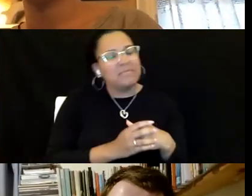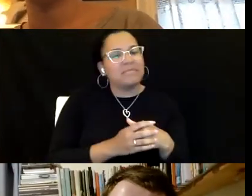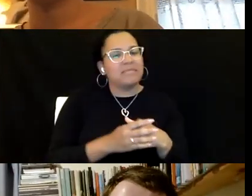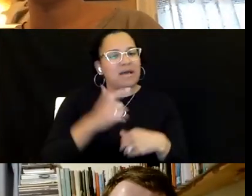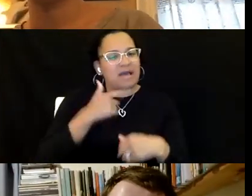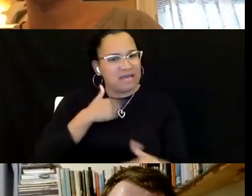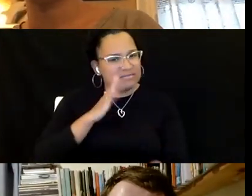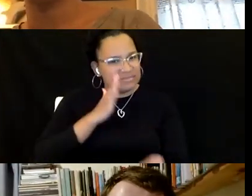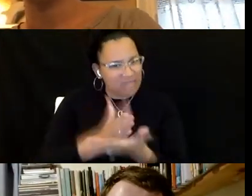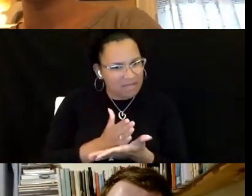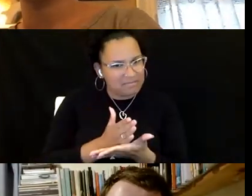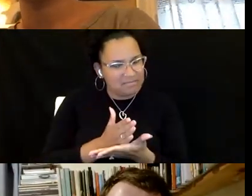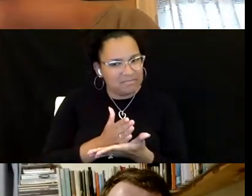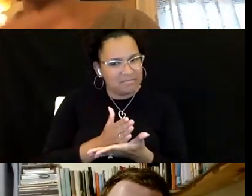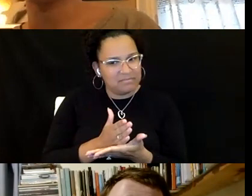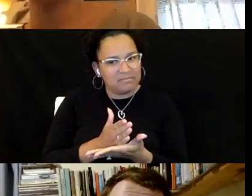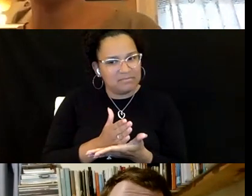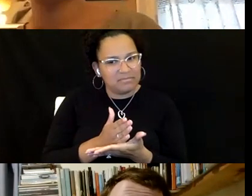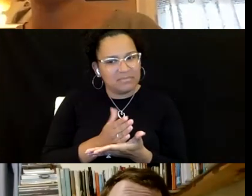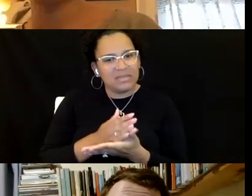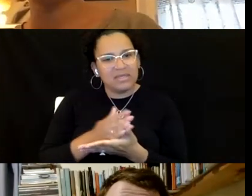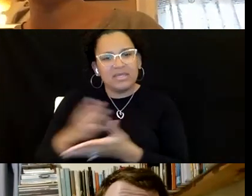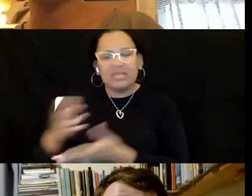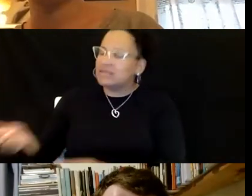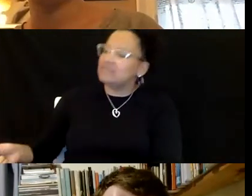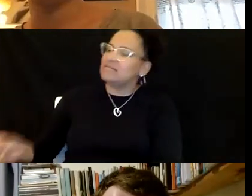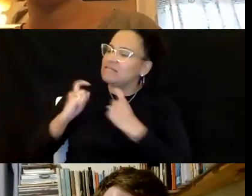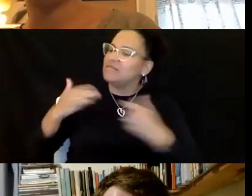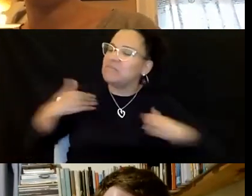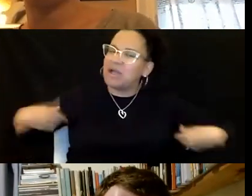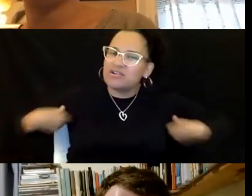Karl Knights (he/him): I stop hand me my crutches.